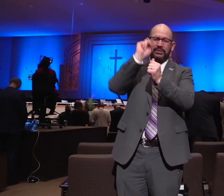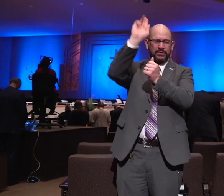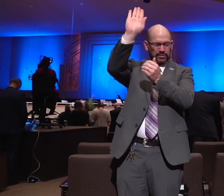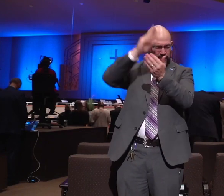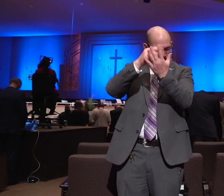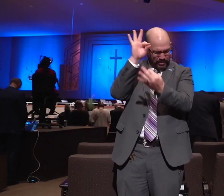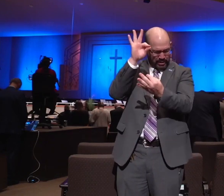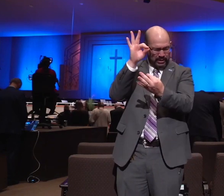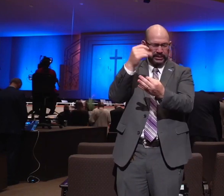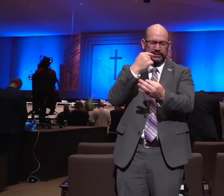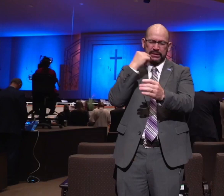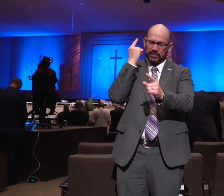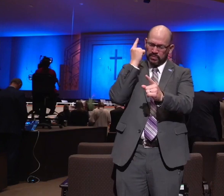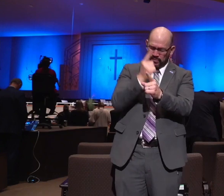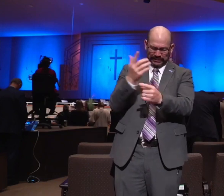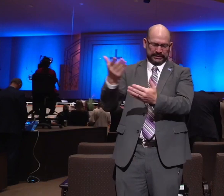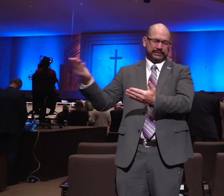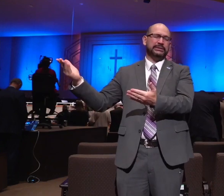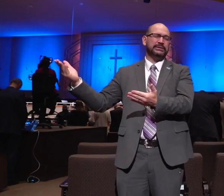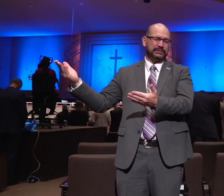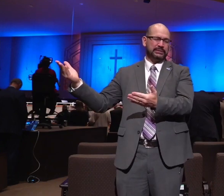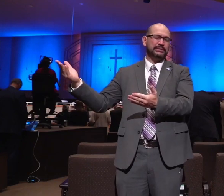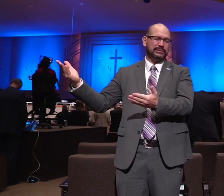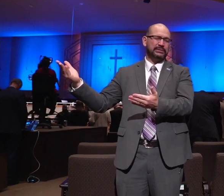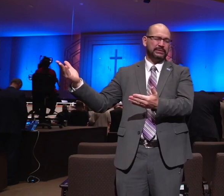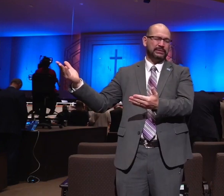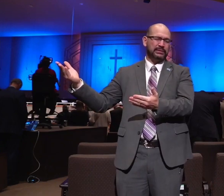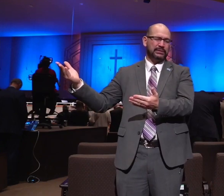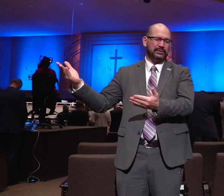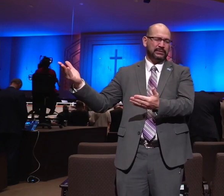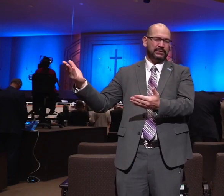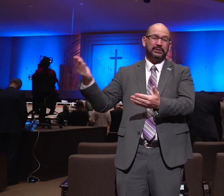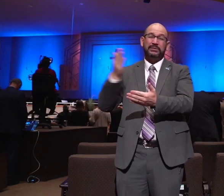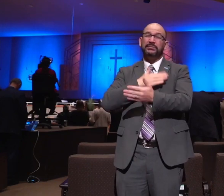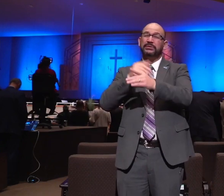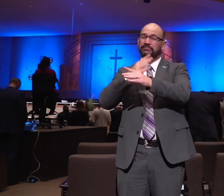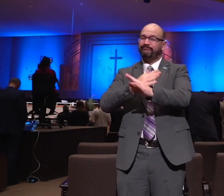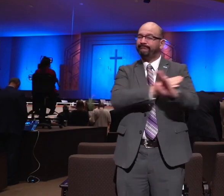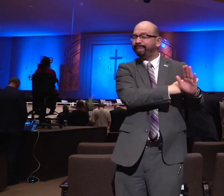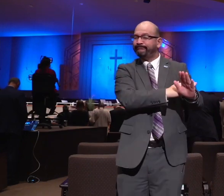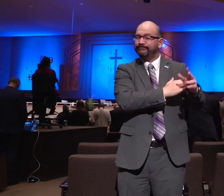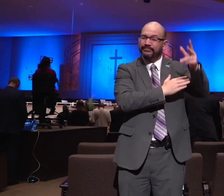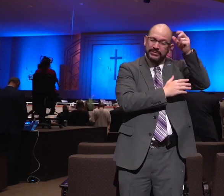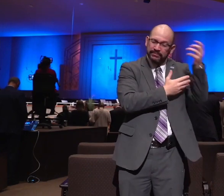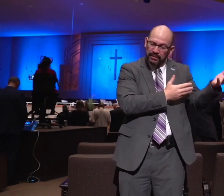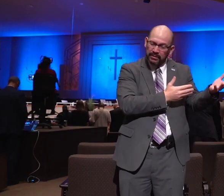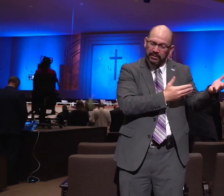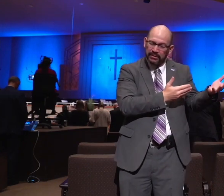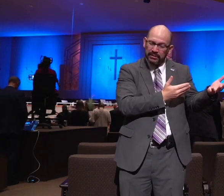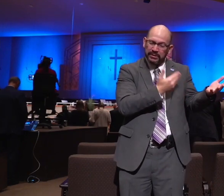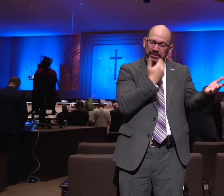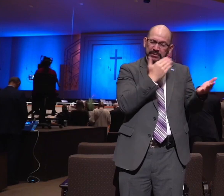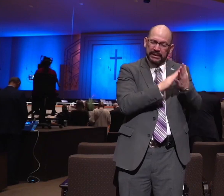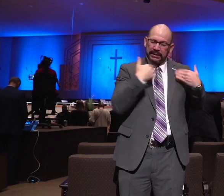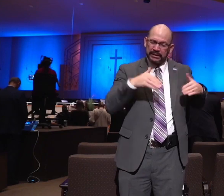to say what you want said bind the devil and those fallen angels